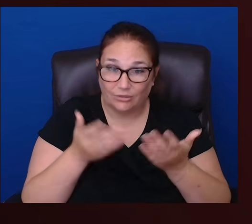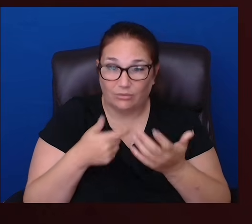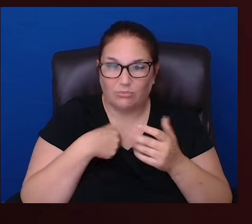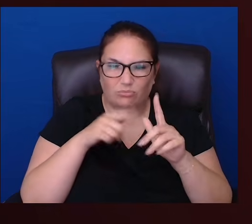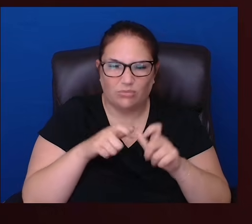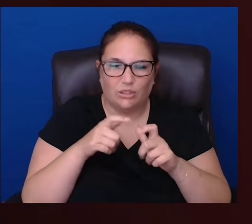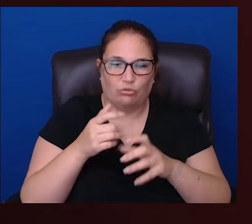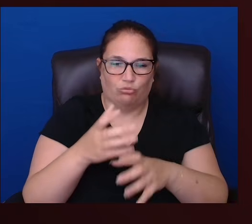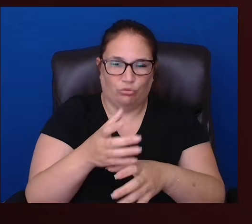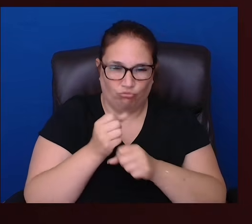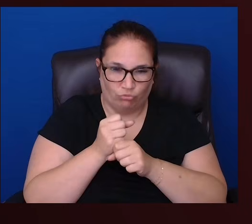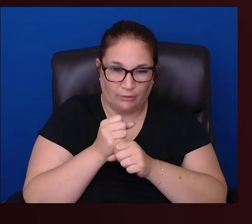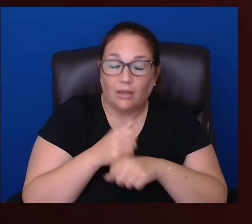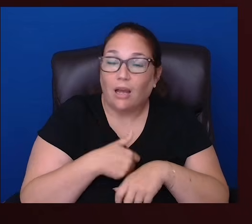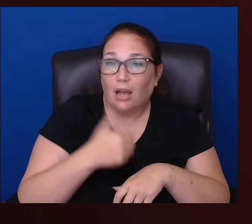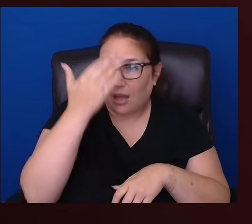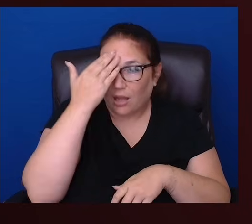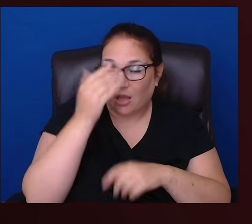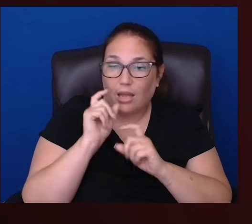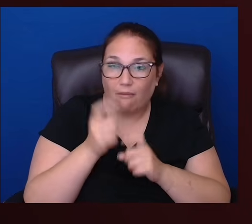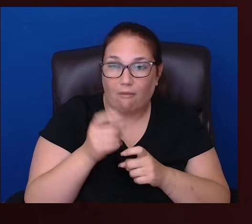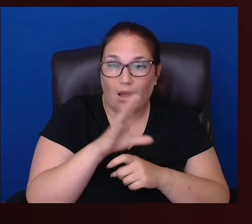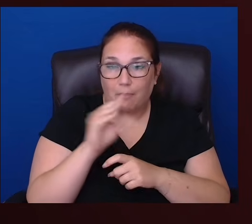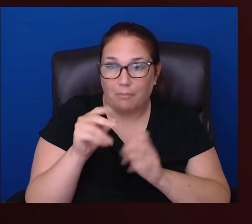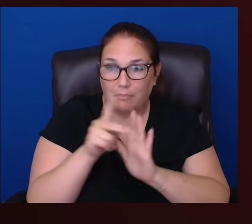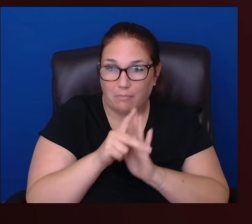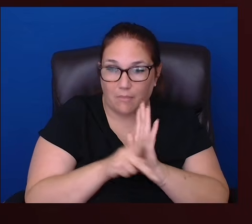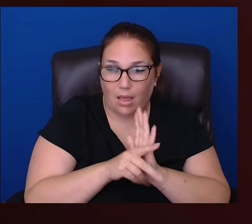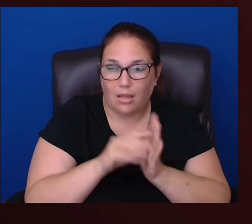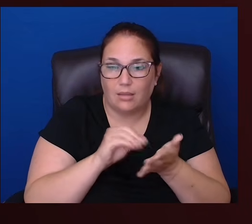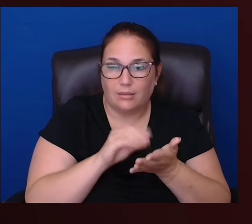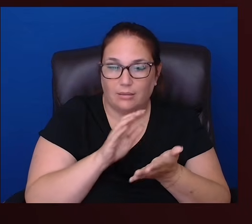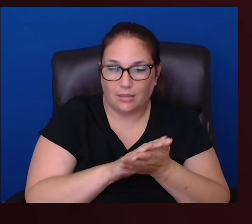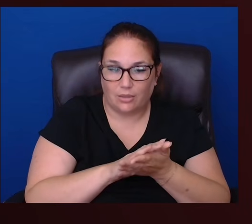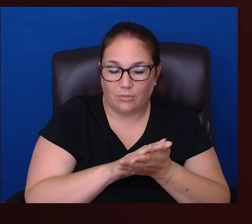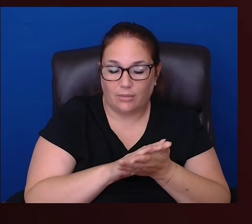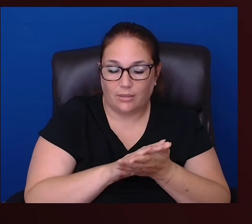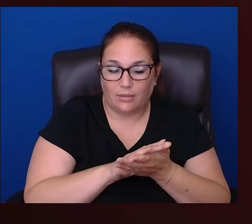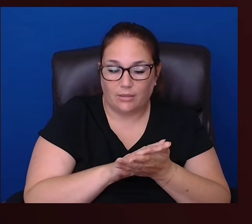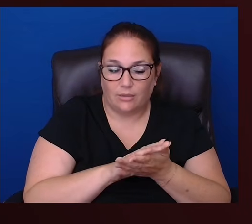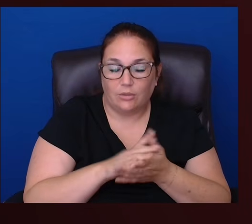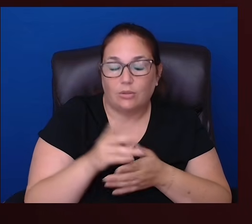Because I know I gave it the company policy document, so I've told the test that,